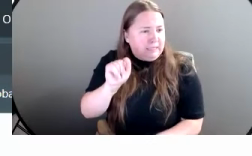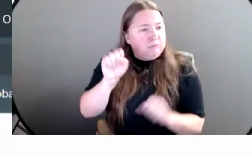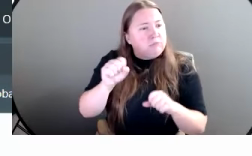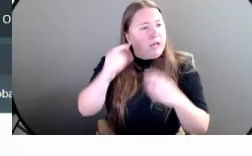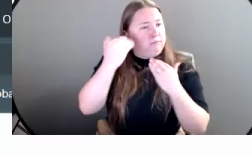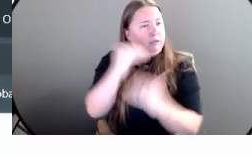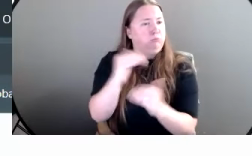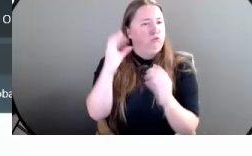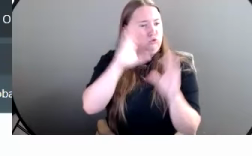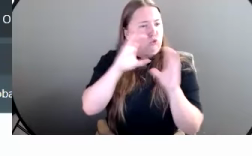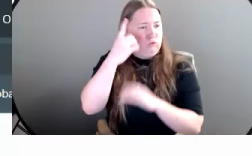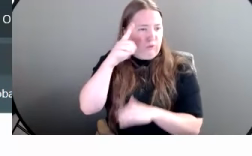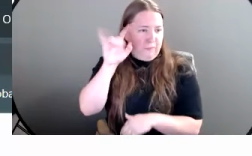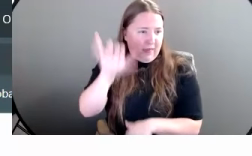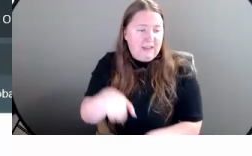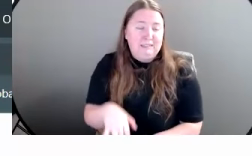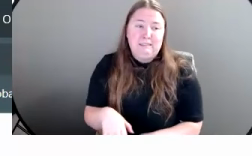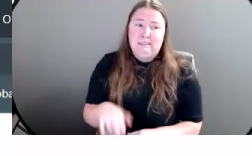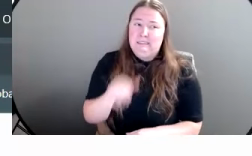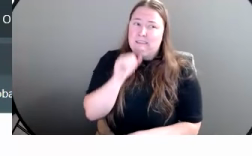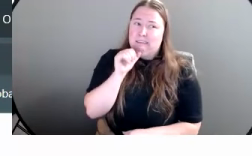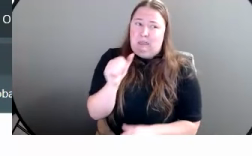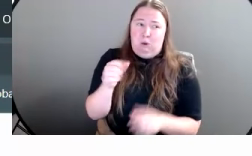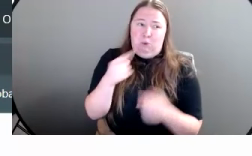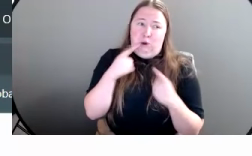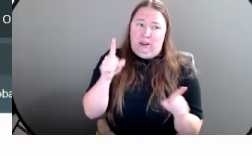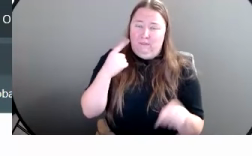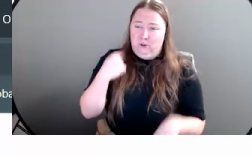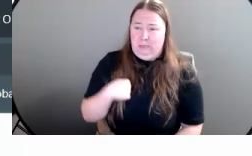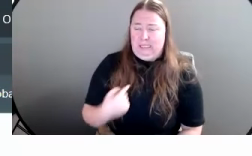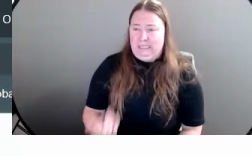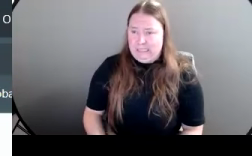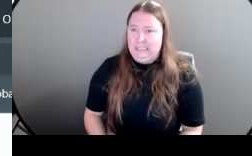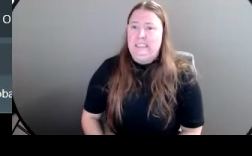It's not loading for me, but hopefully it's loaded for everybody else. All righty.